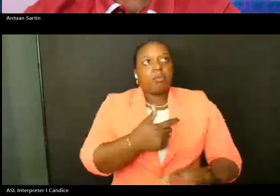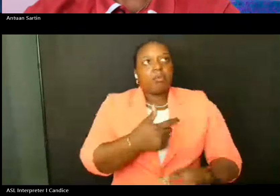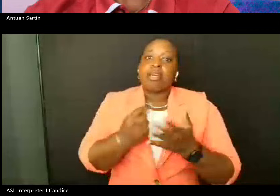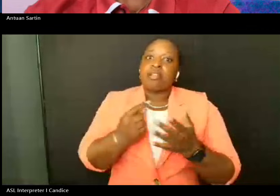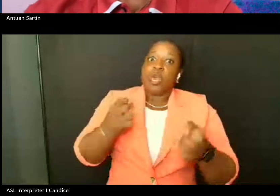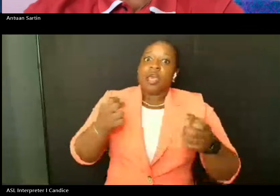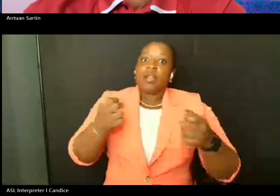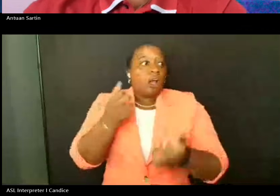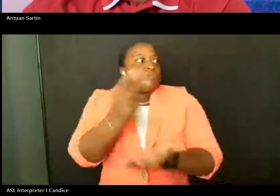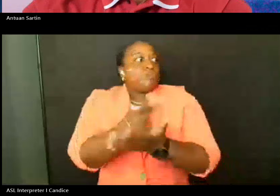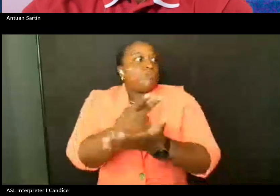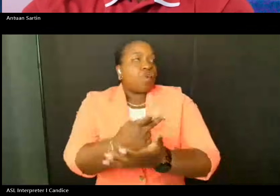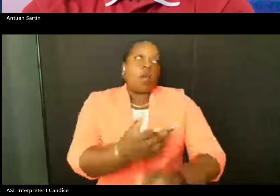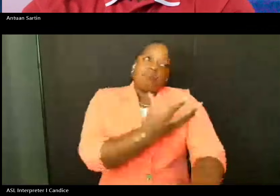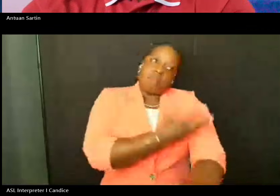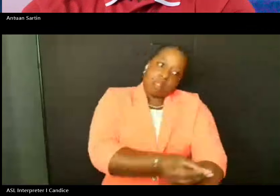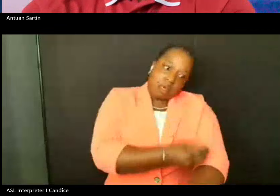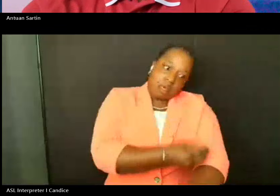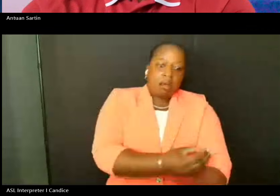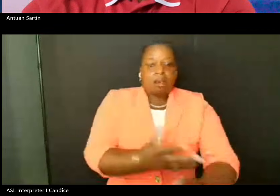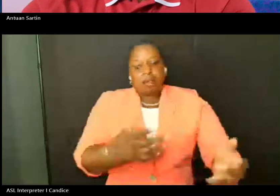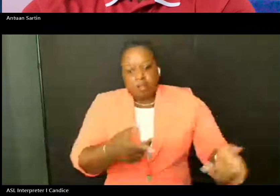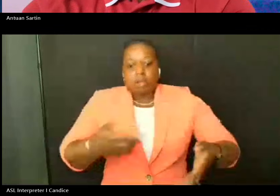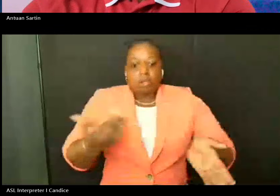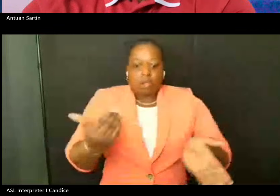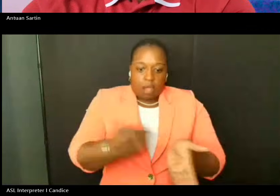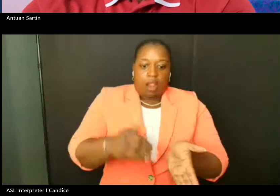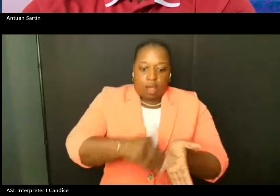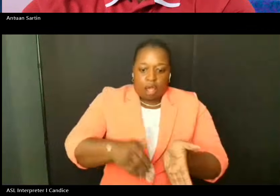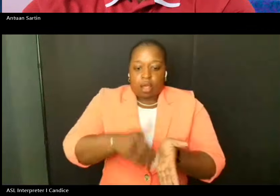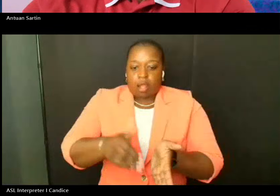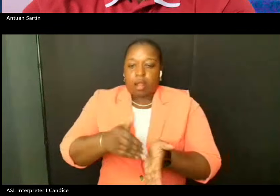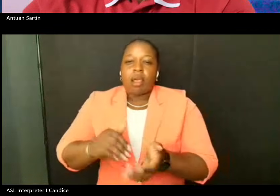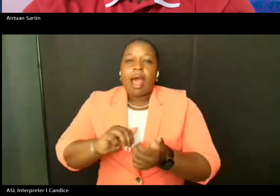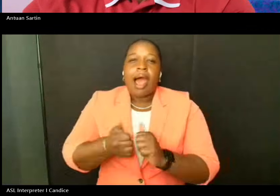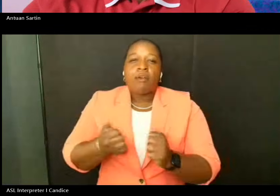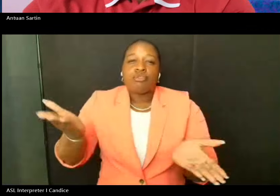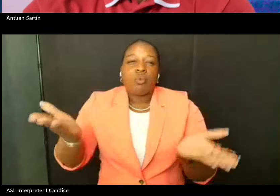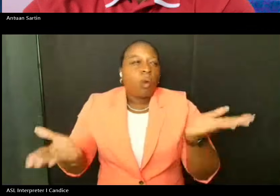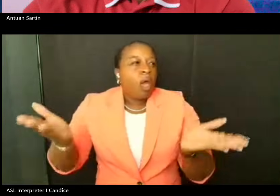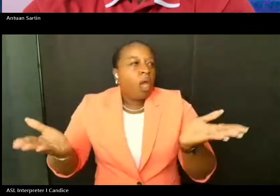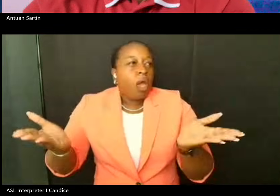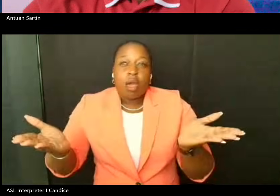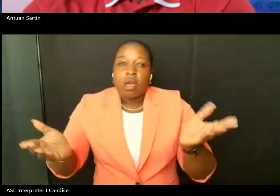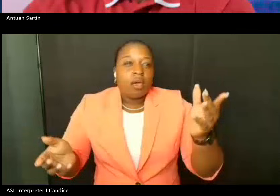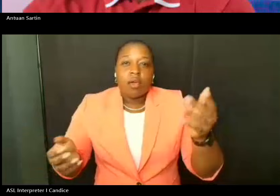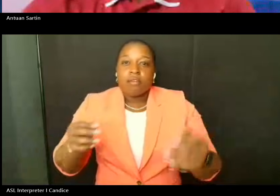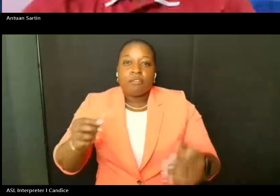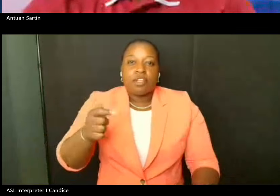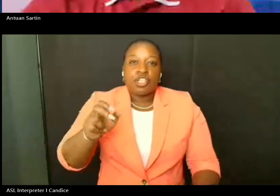too and how did you really weigh the -- whether or not to move forward with this? And do you have any